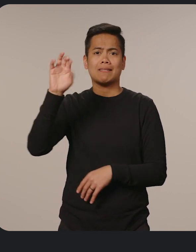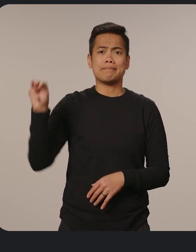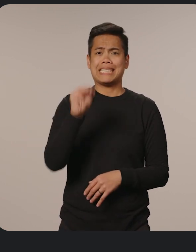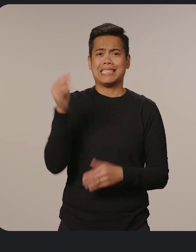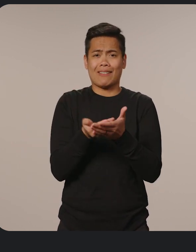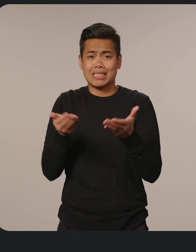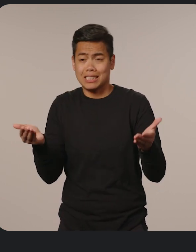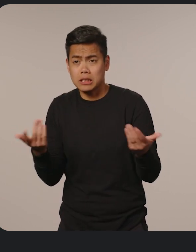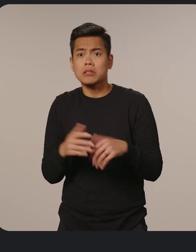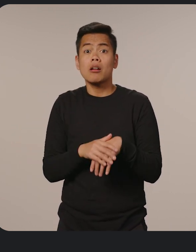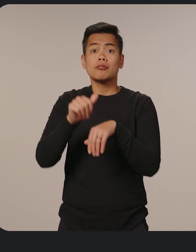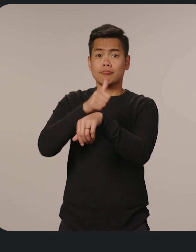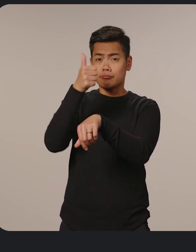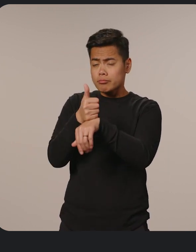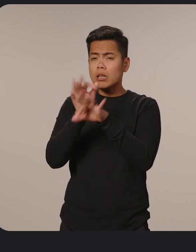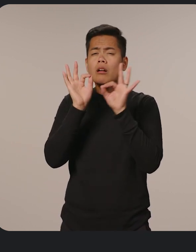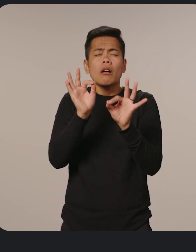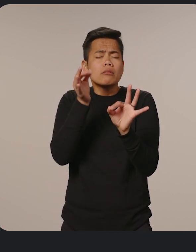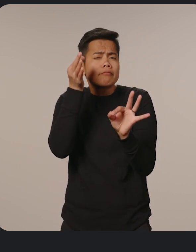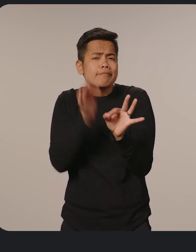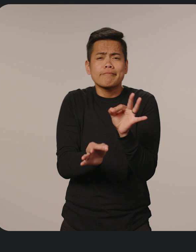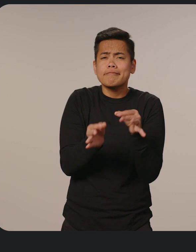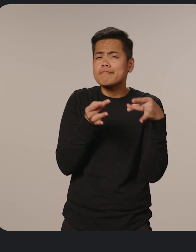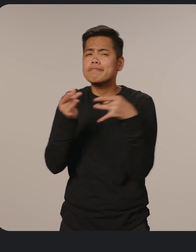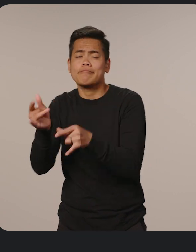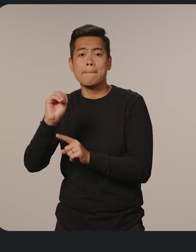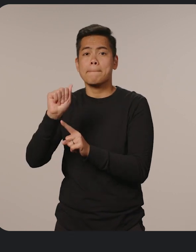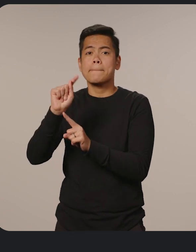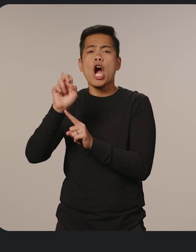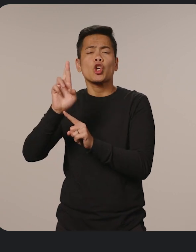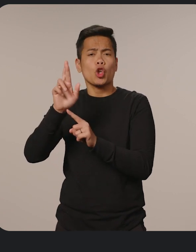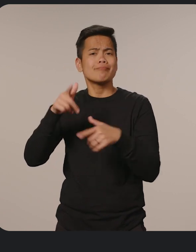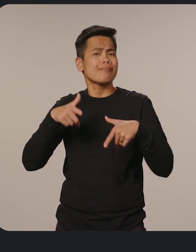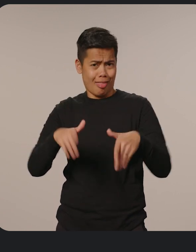and our simplified setup flow for Matter-enabled devices built into Android allows you to reach users